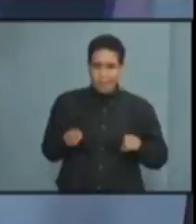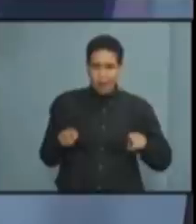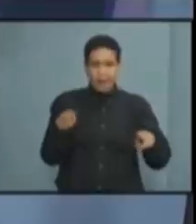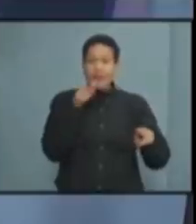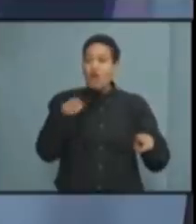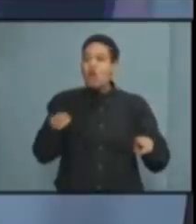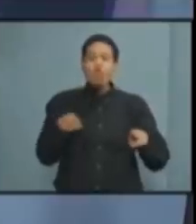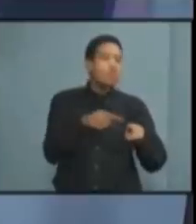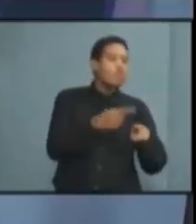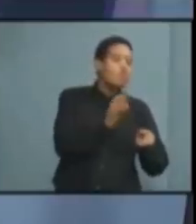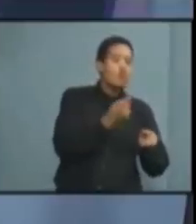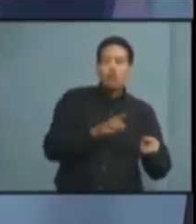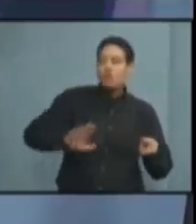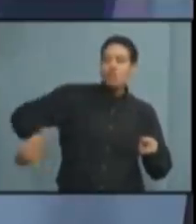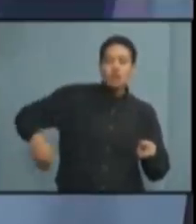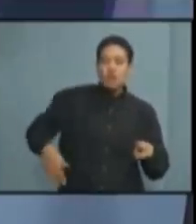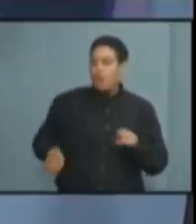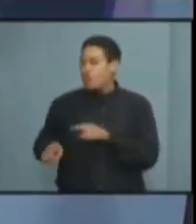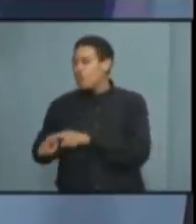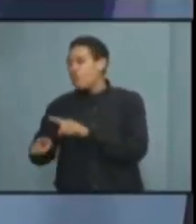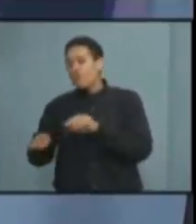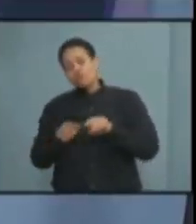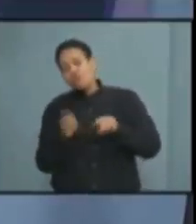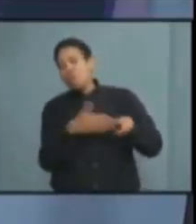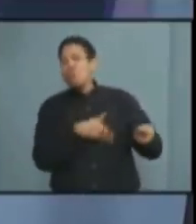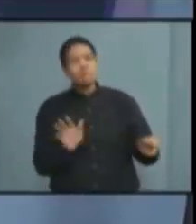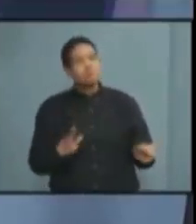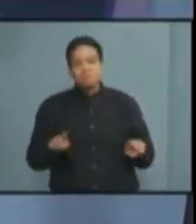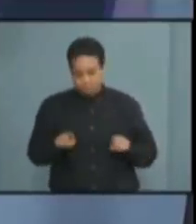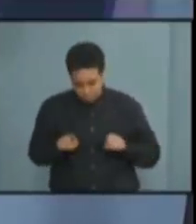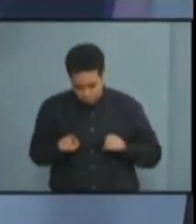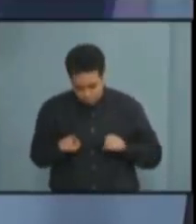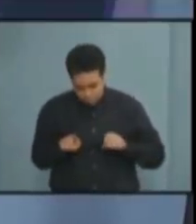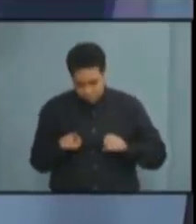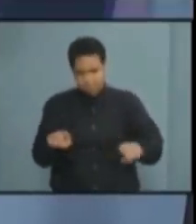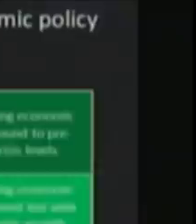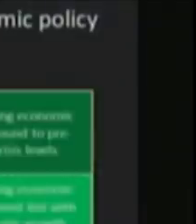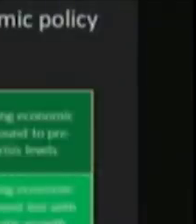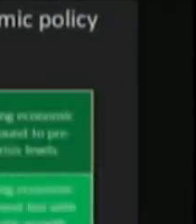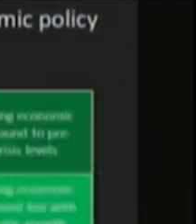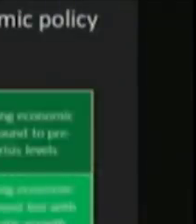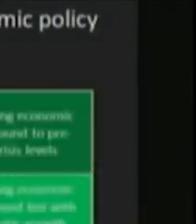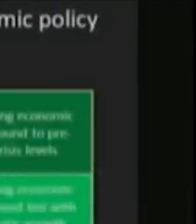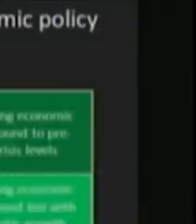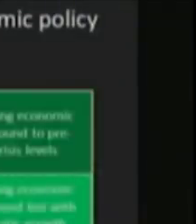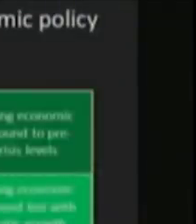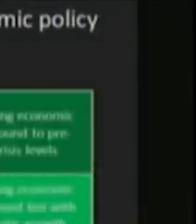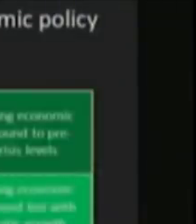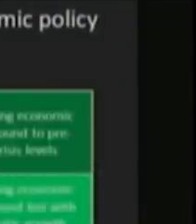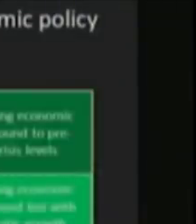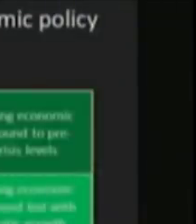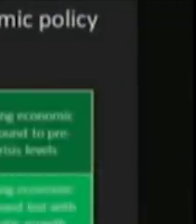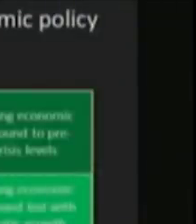equilibrium position that will place us in that very green right on corner box